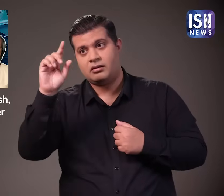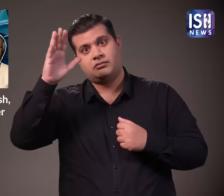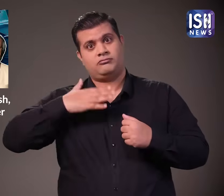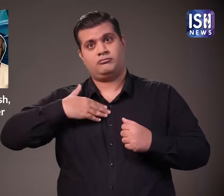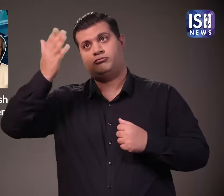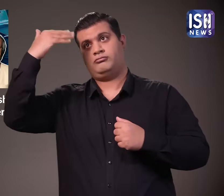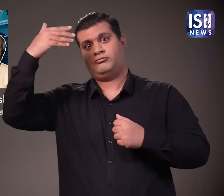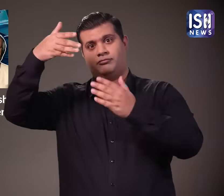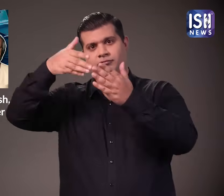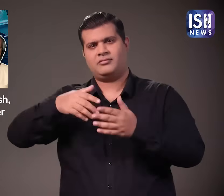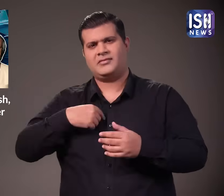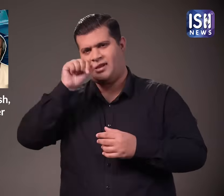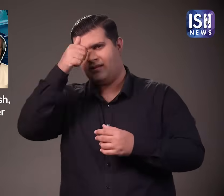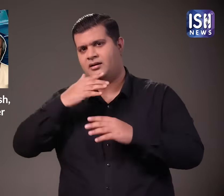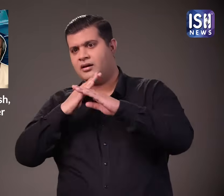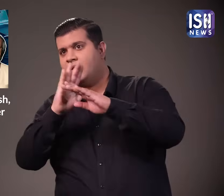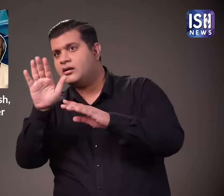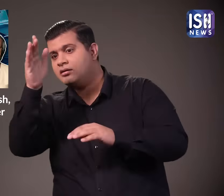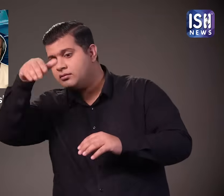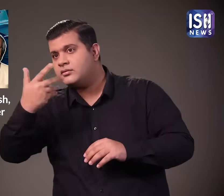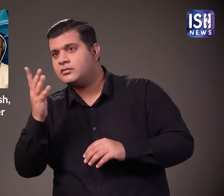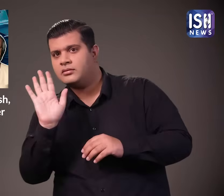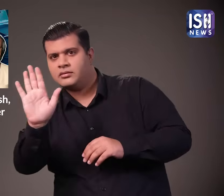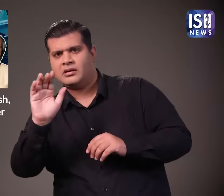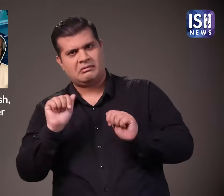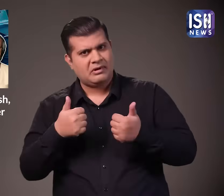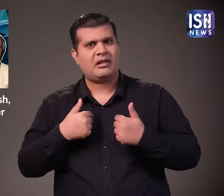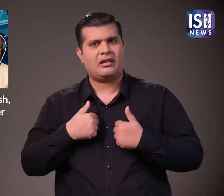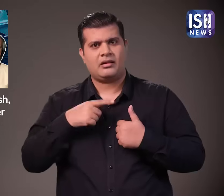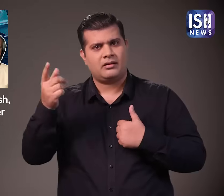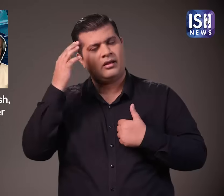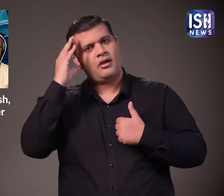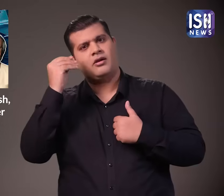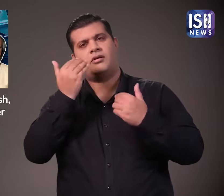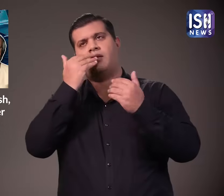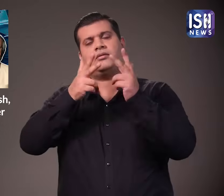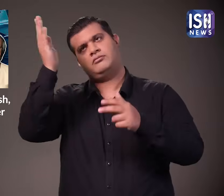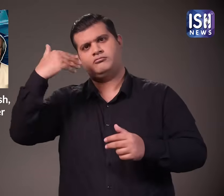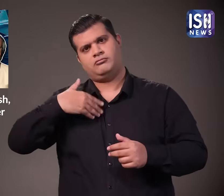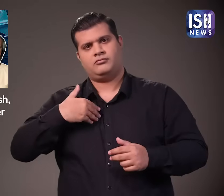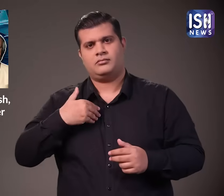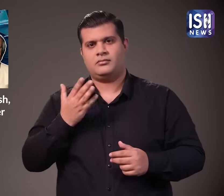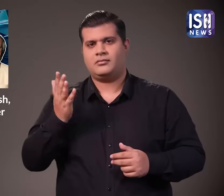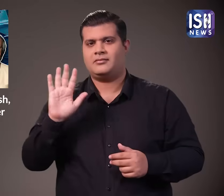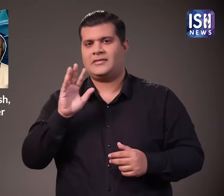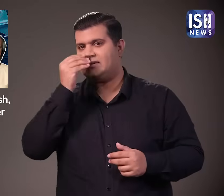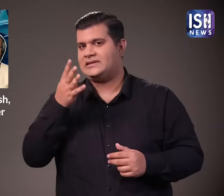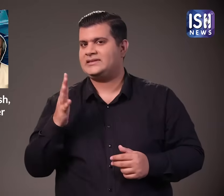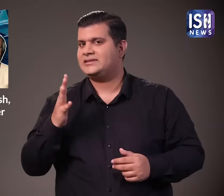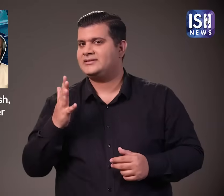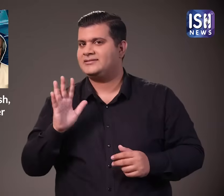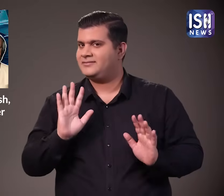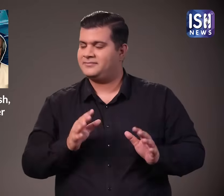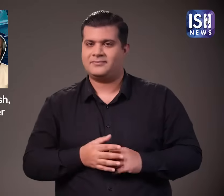They call themselves the protector, forgetting that India has more control in the region.